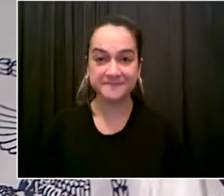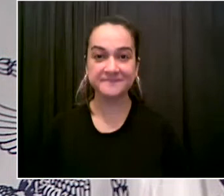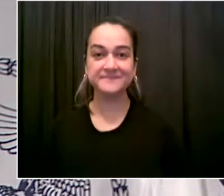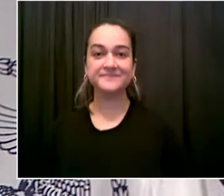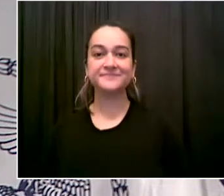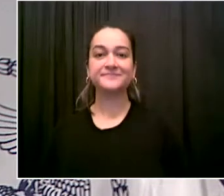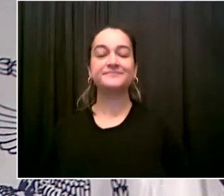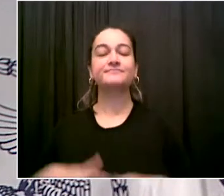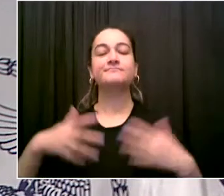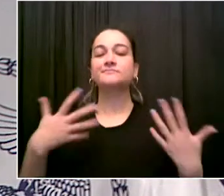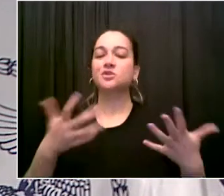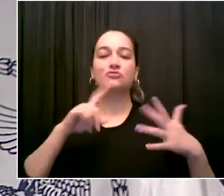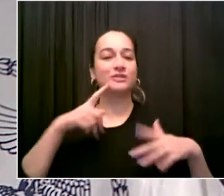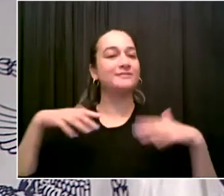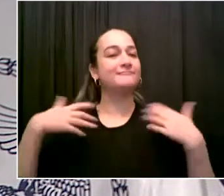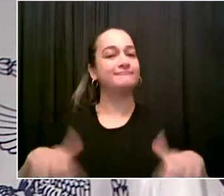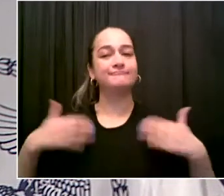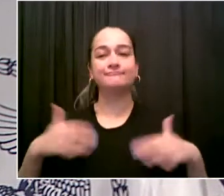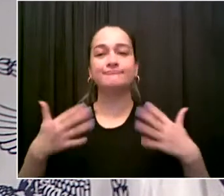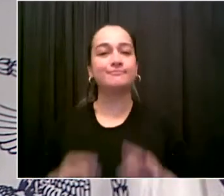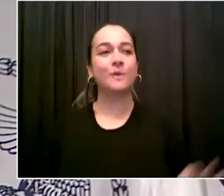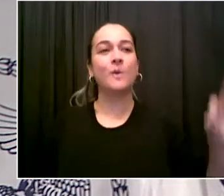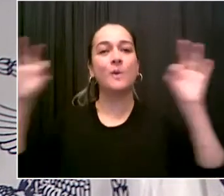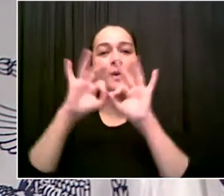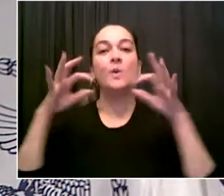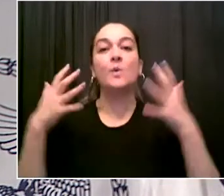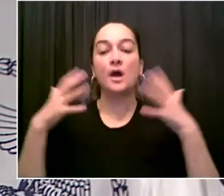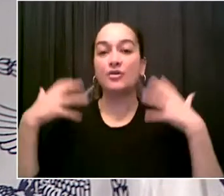OF US MEANS HAVING TREMENDOUS TALENT IN ALL THE RIGHT PLACES TO BRING US